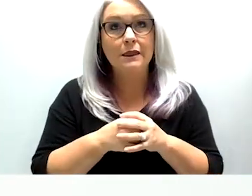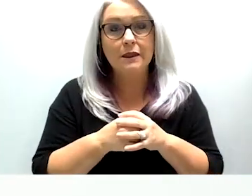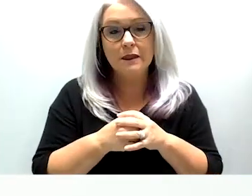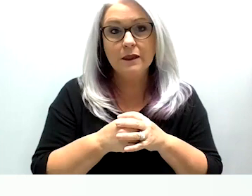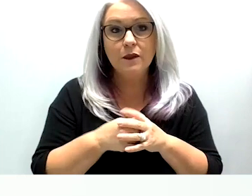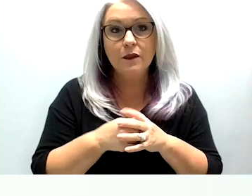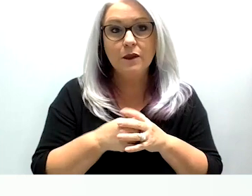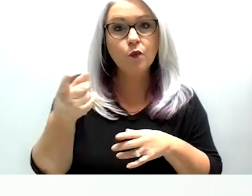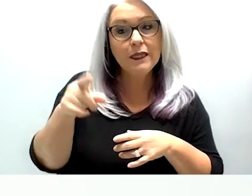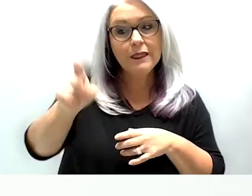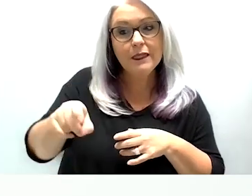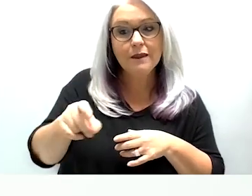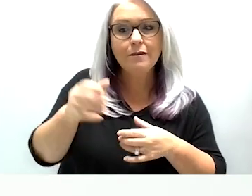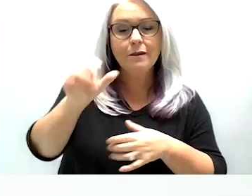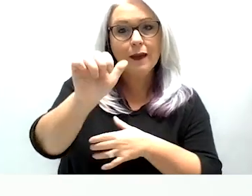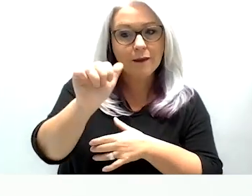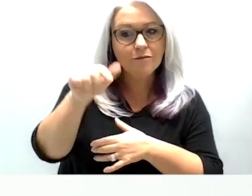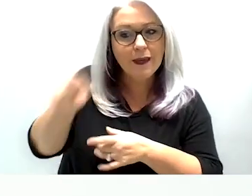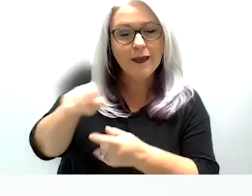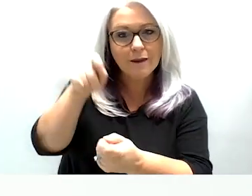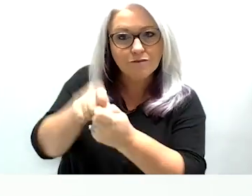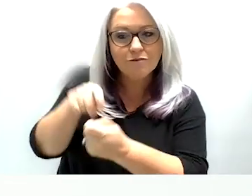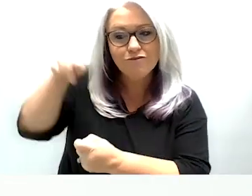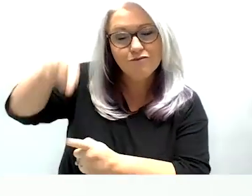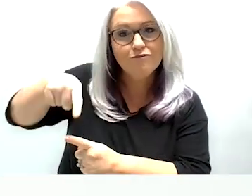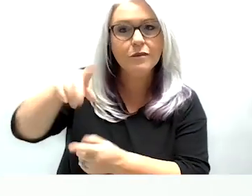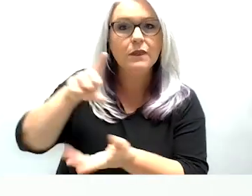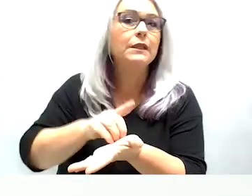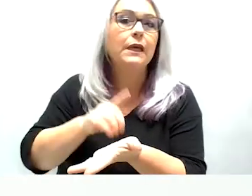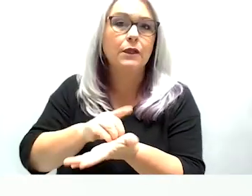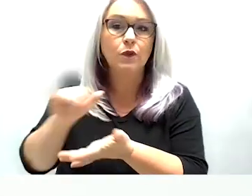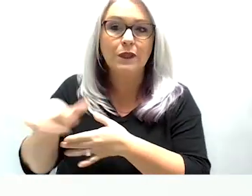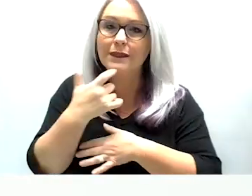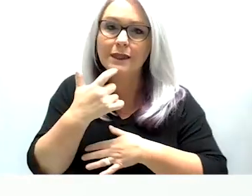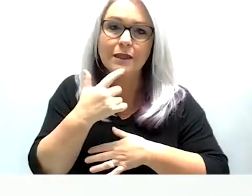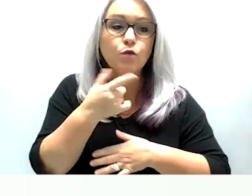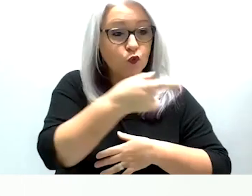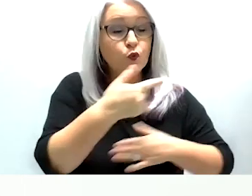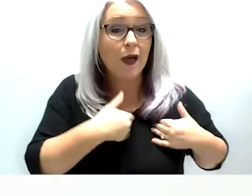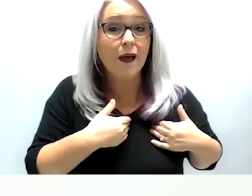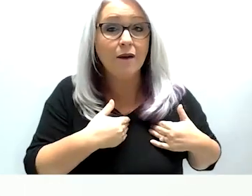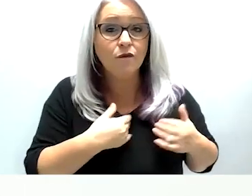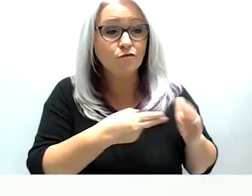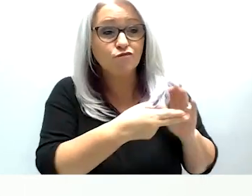doctor, a medical professional who says you have that. They don't have to talk how they